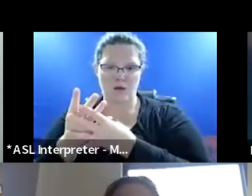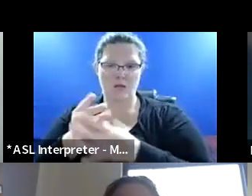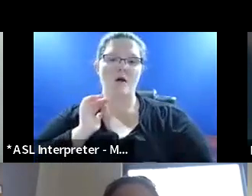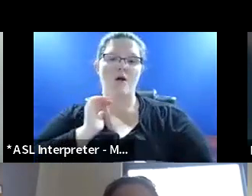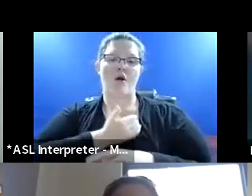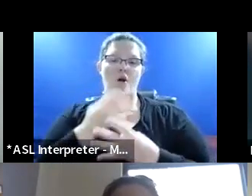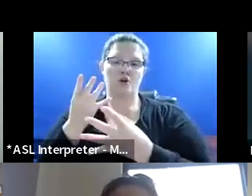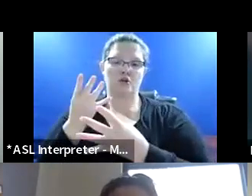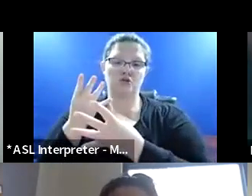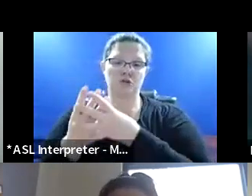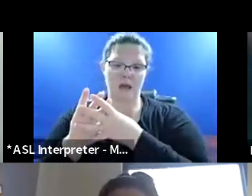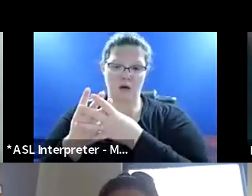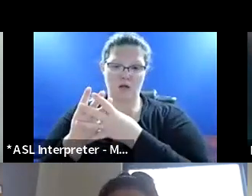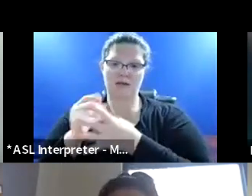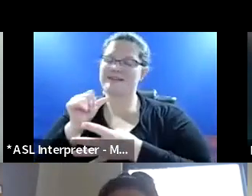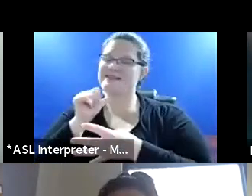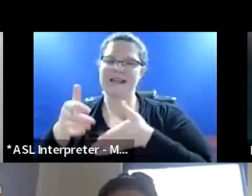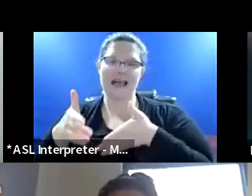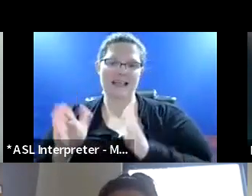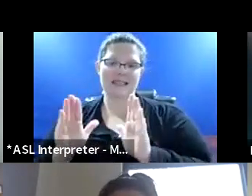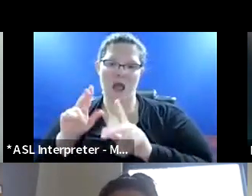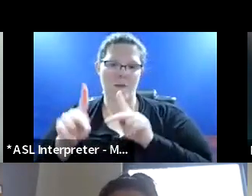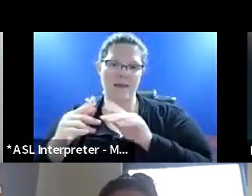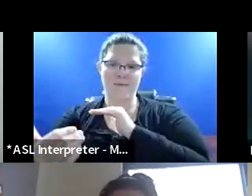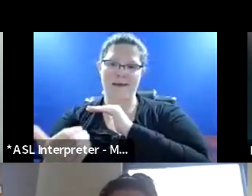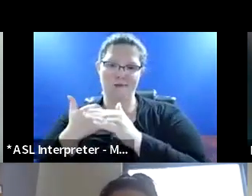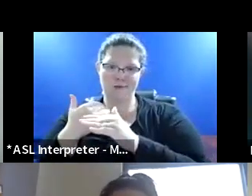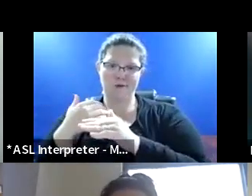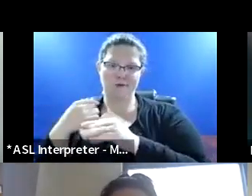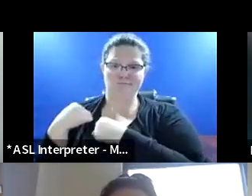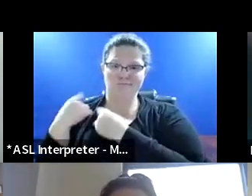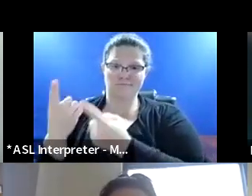RIGHT NOW JUST TO GIVE YOU AN IDEA OF WHAT I'M DOING, I CURRENTLY AM JUST TEACHING ANGER MANAGEMENT IN THE JAIL.